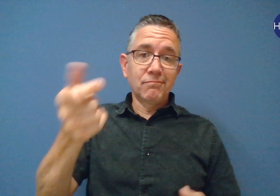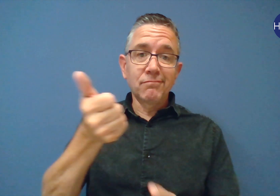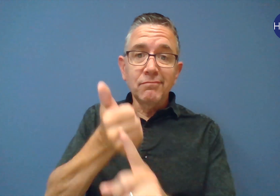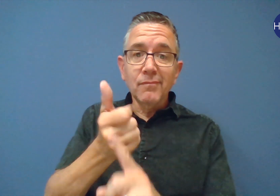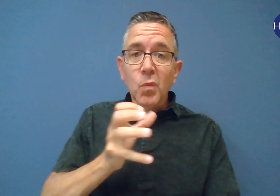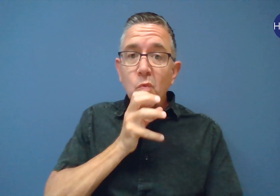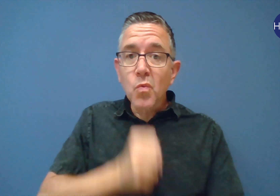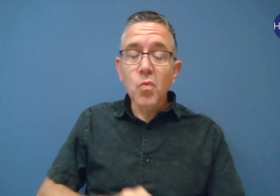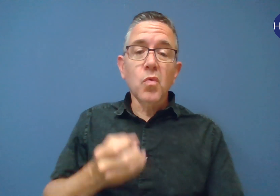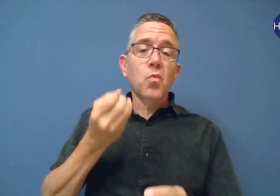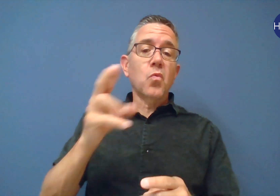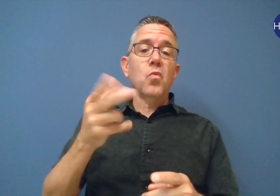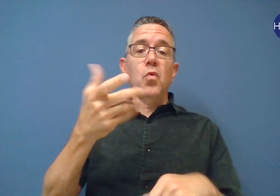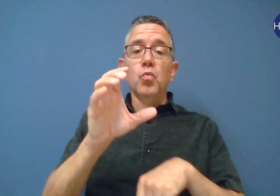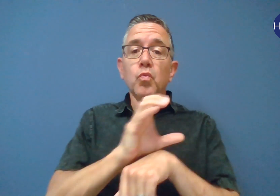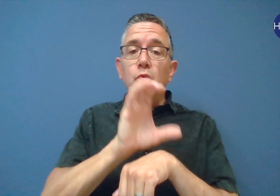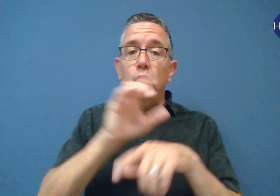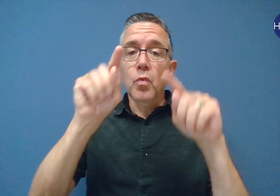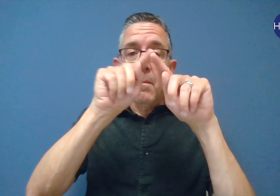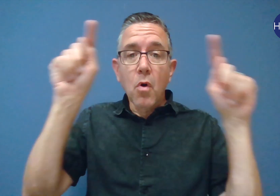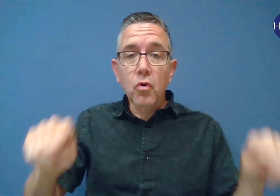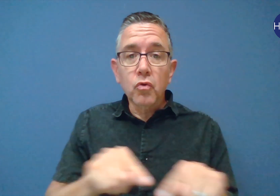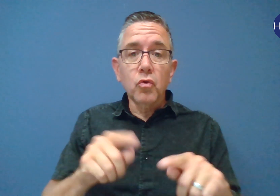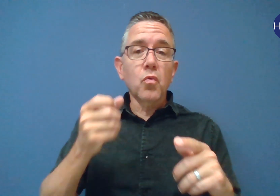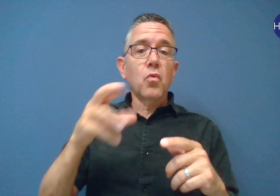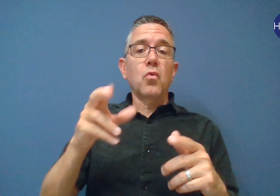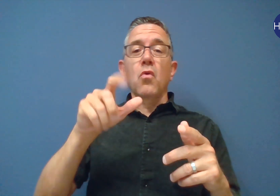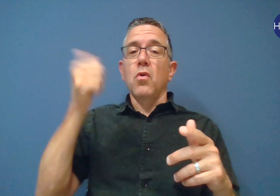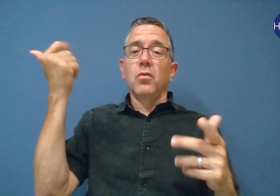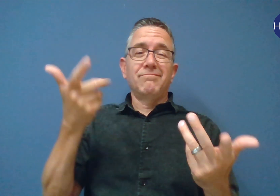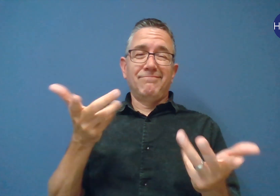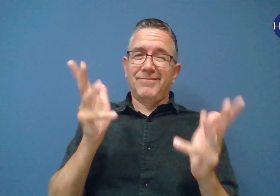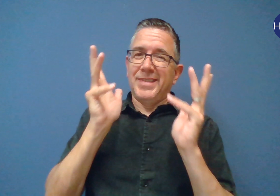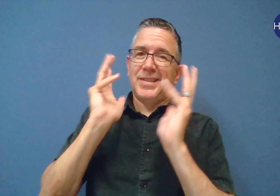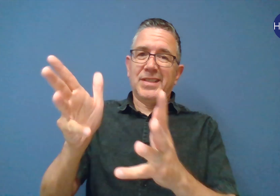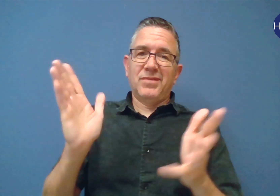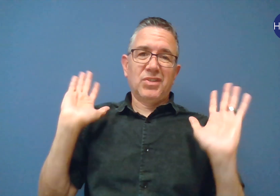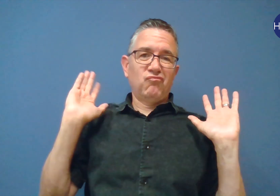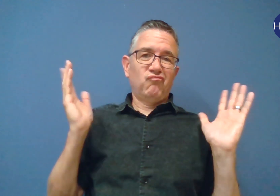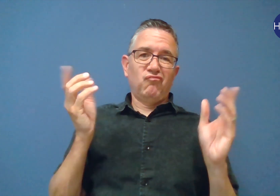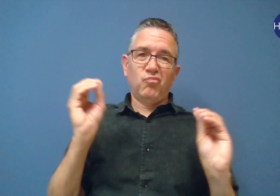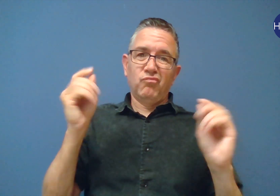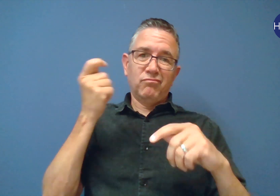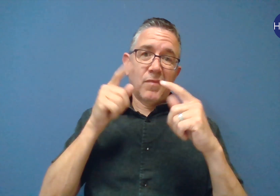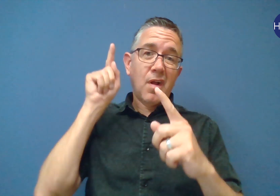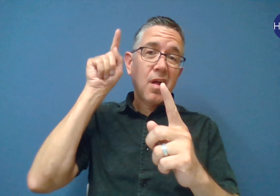If the TVs are old or are computer monitor or something else, they can keep them that way.